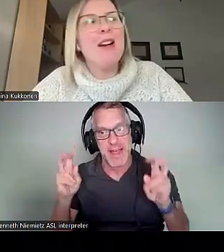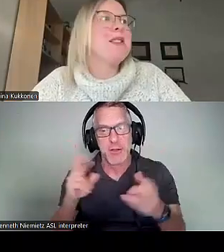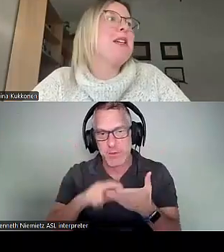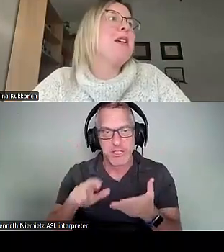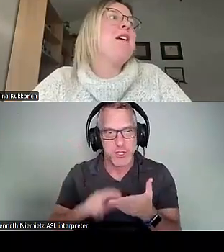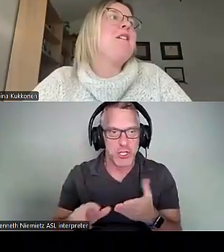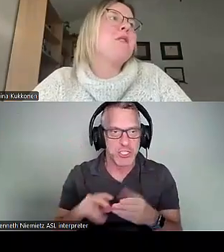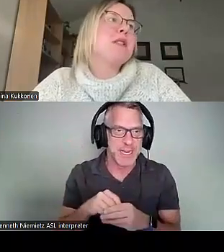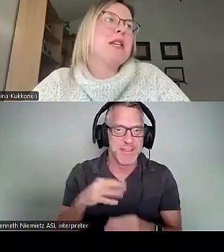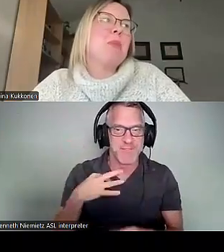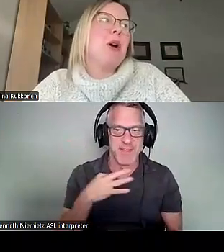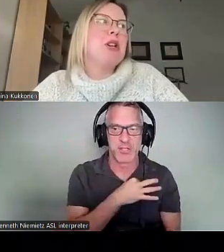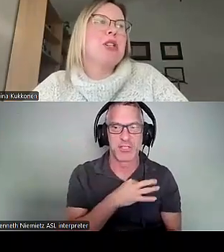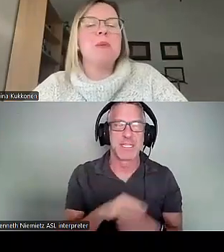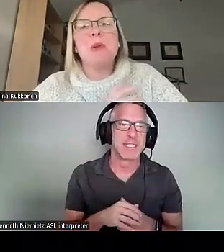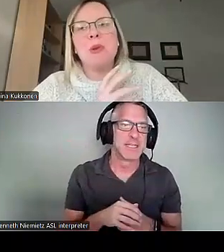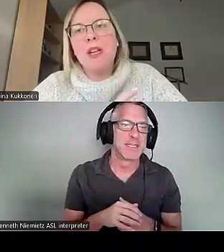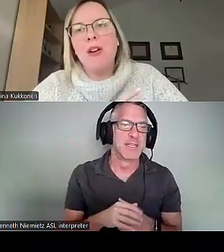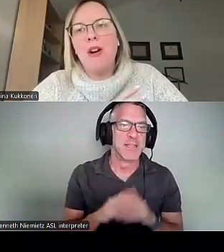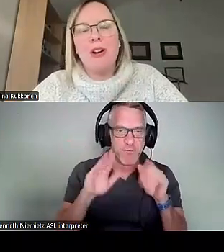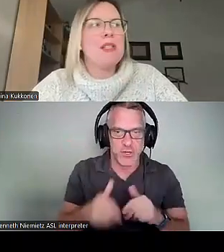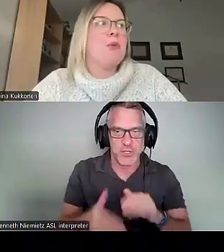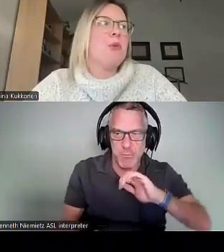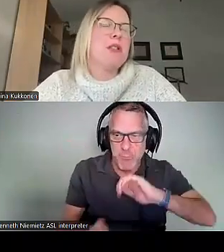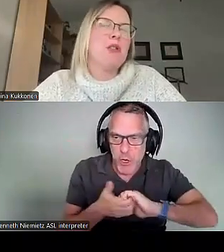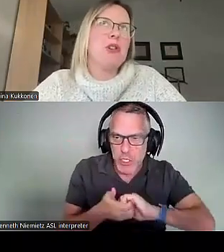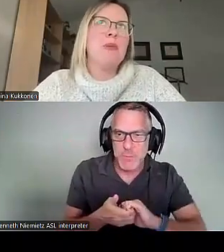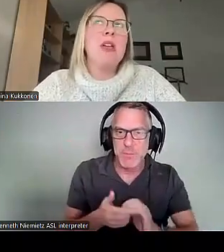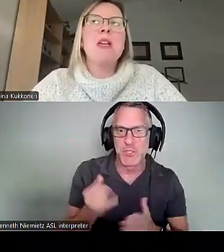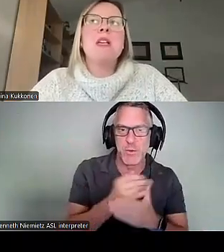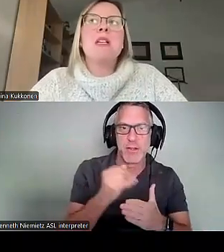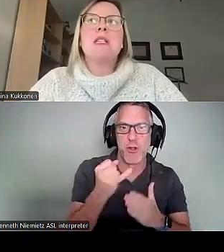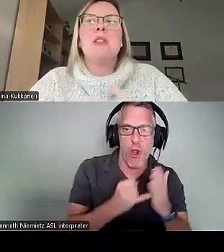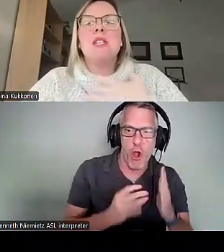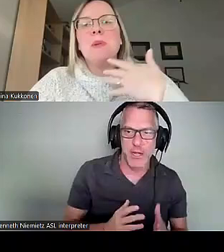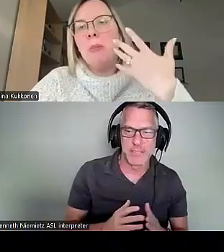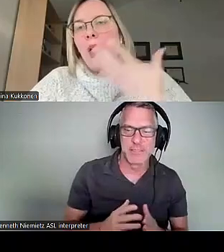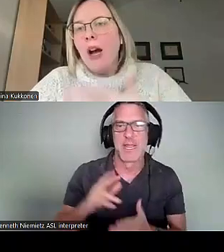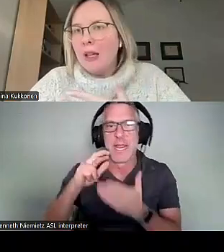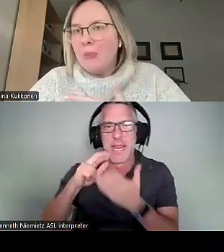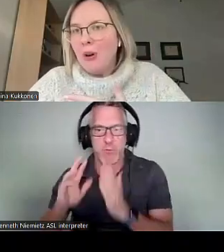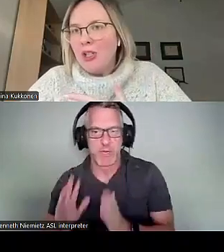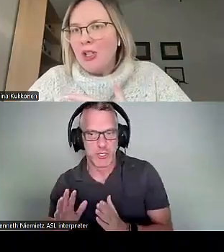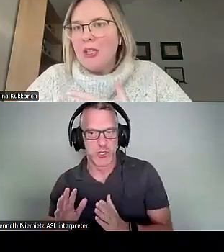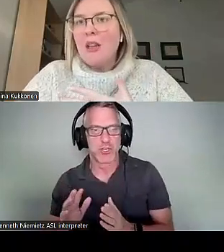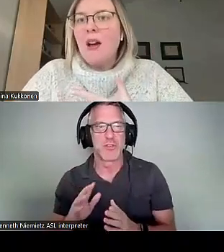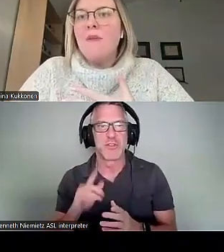faculty focusing on partnerships between artists and researcher. So this was the pilot project of